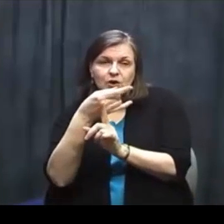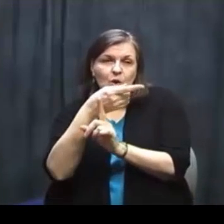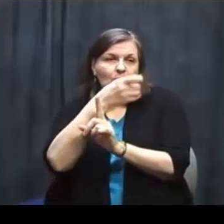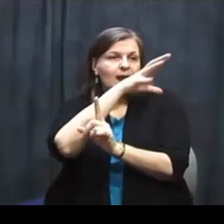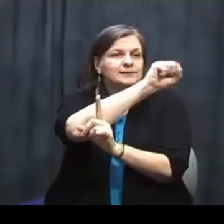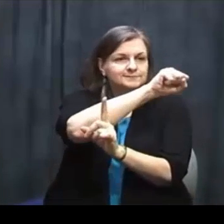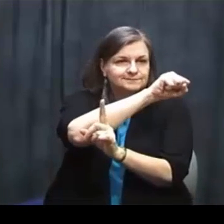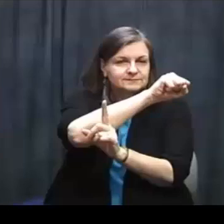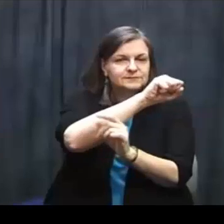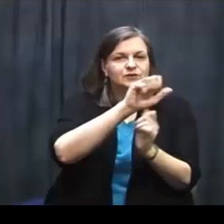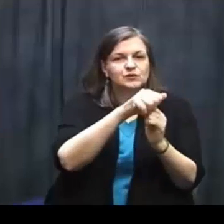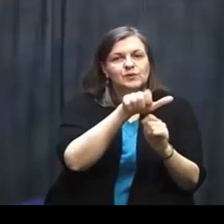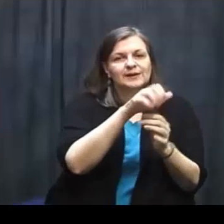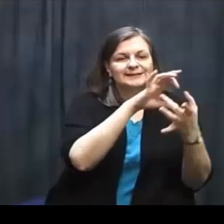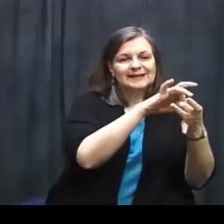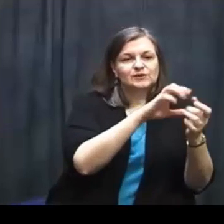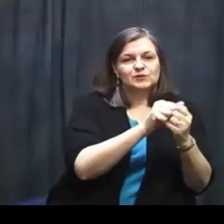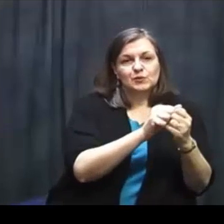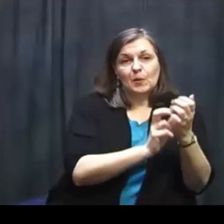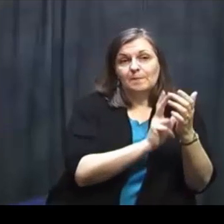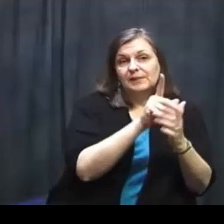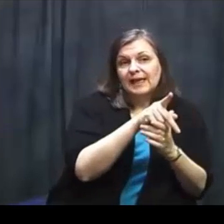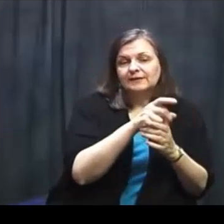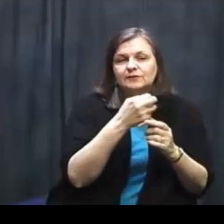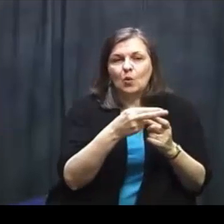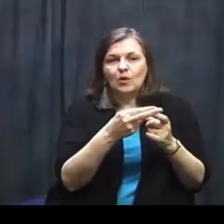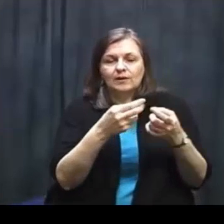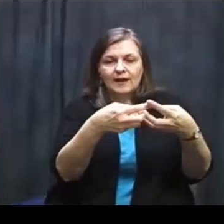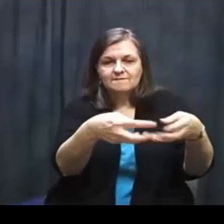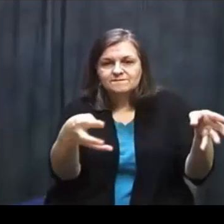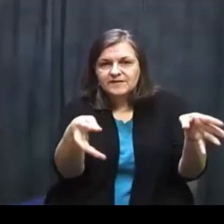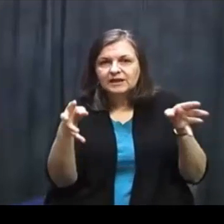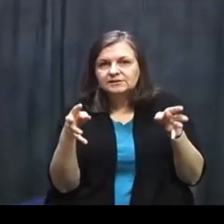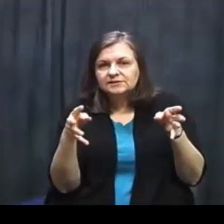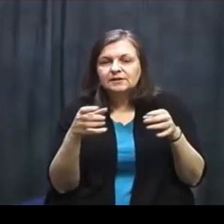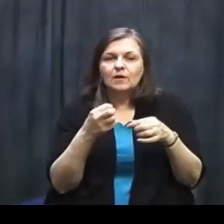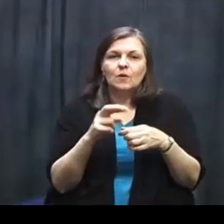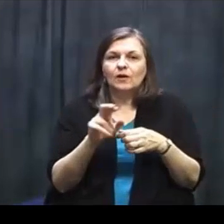and attach to other plants -- to fences if your gardening -- or to other structures allows the